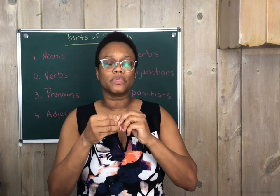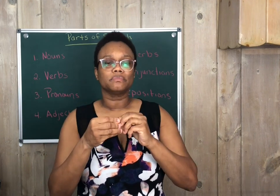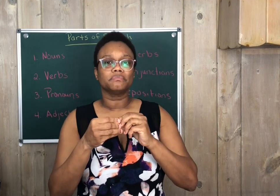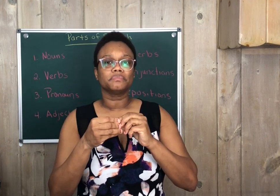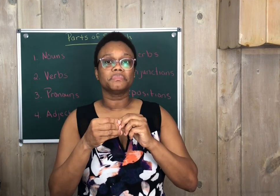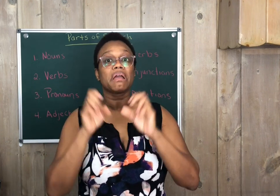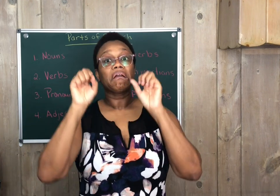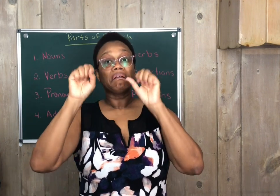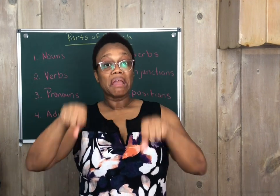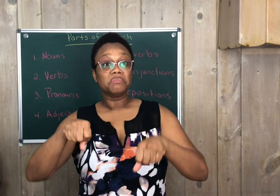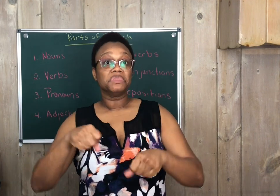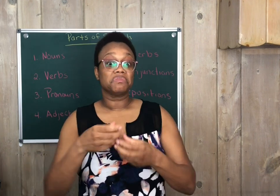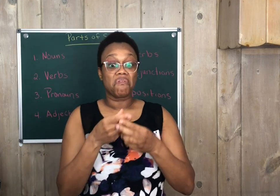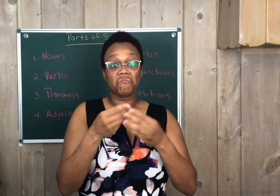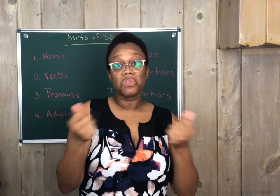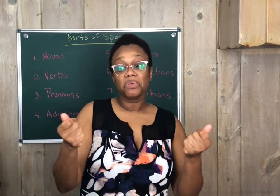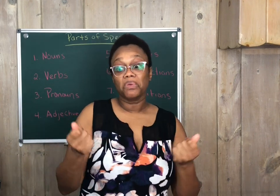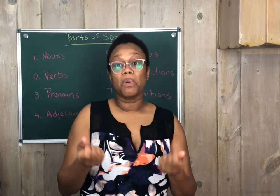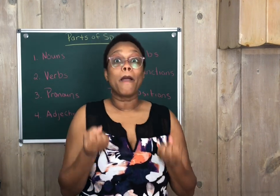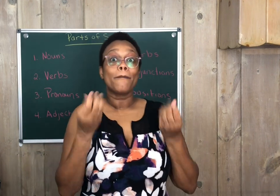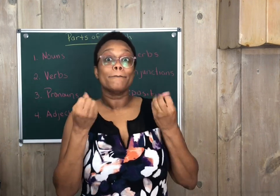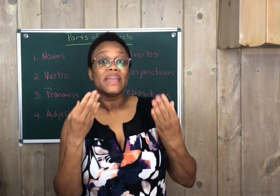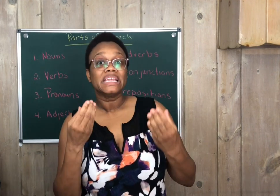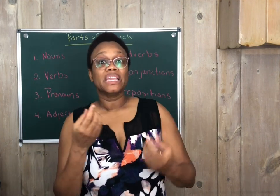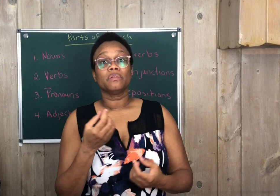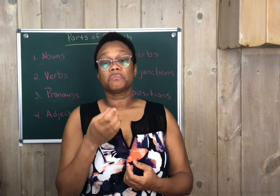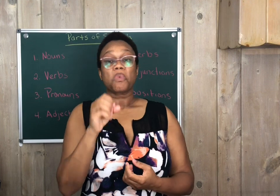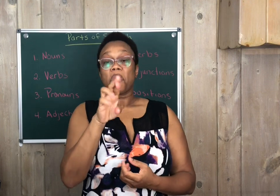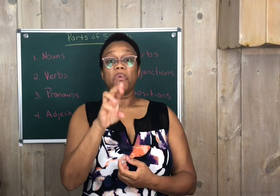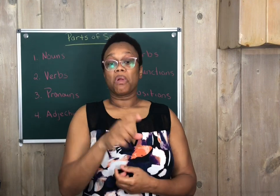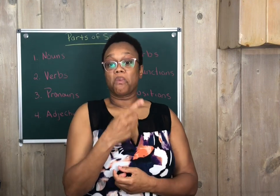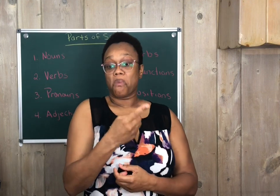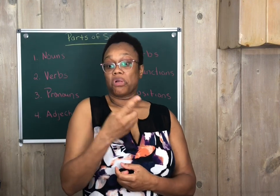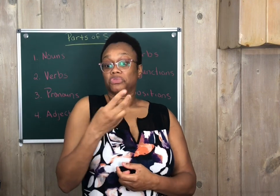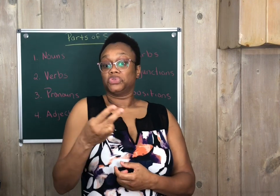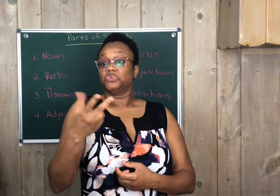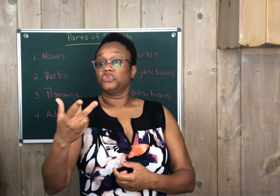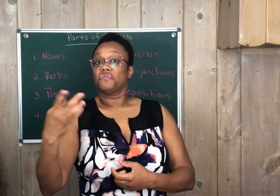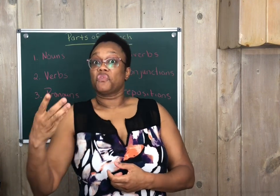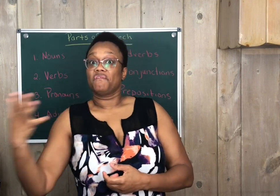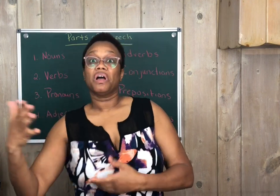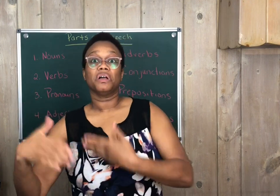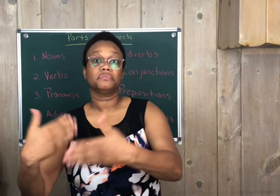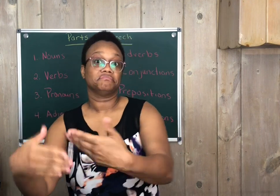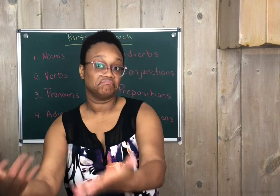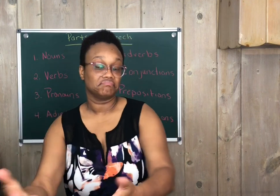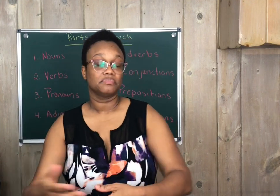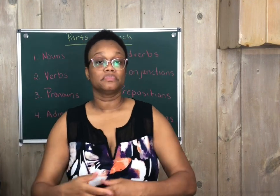So what I mean is you can say whew many or you can use one two